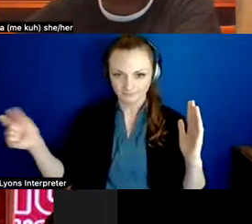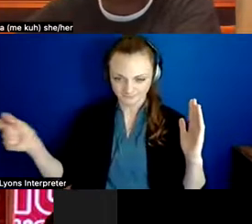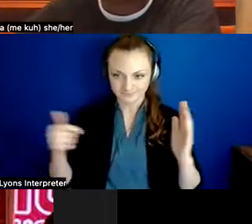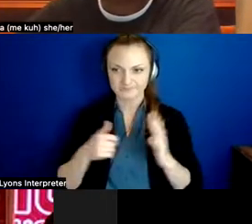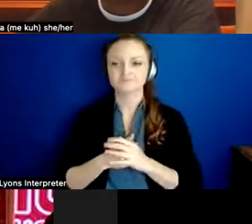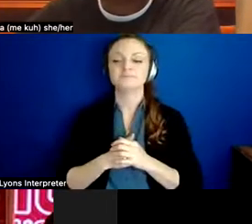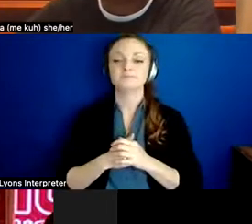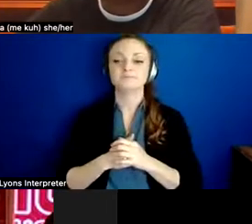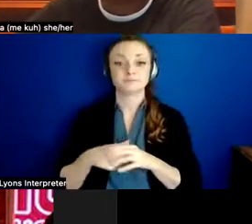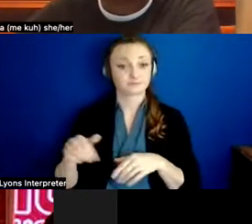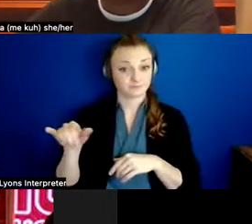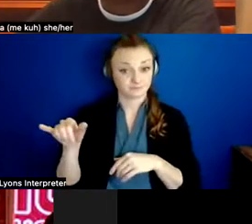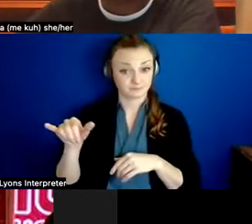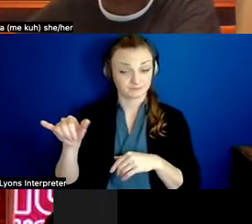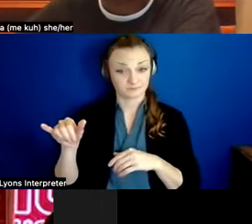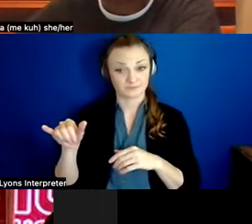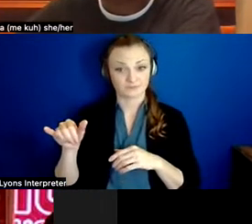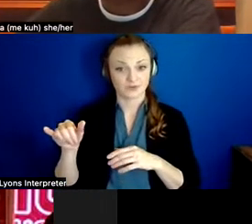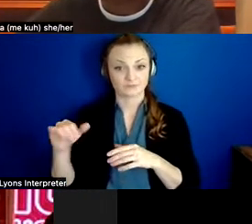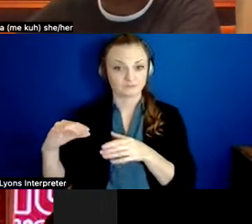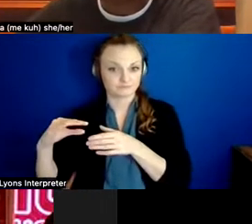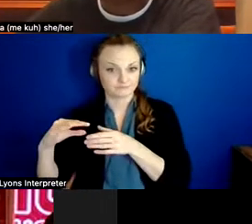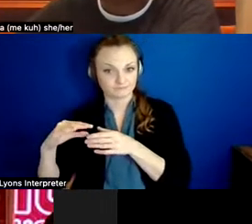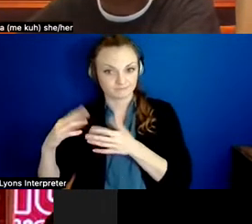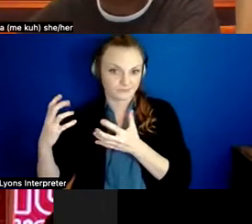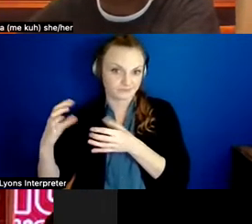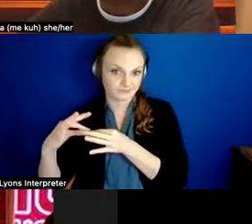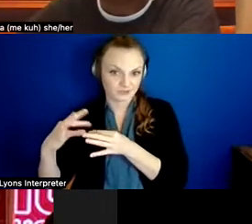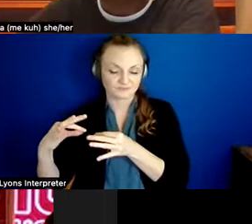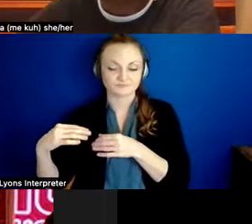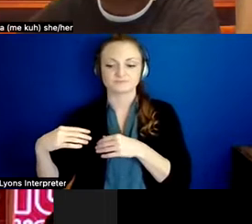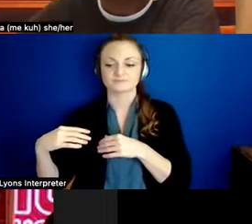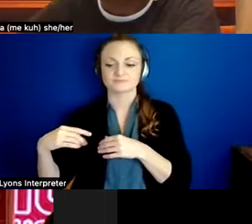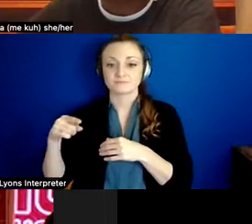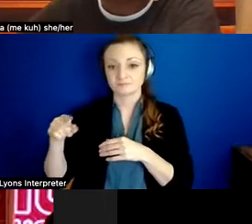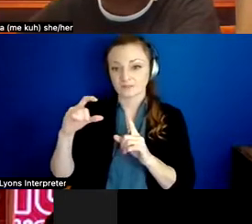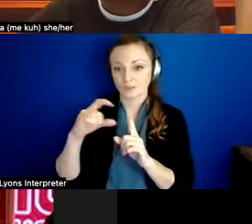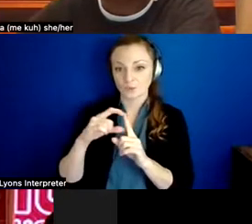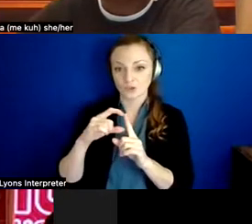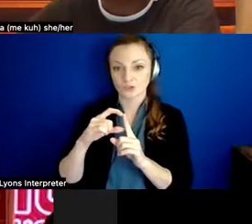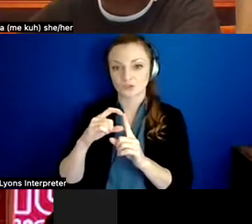just as a side note 20:01:51 The same route is in the word c.